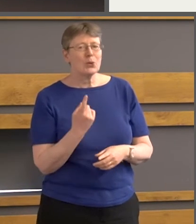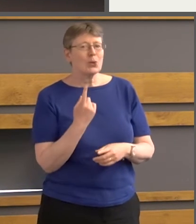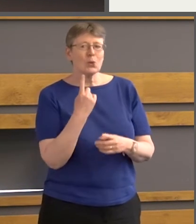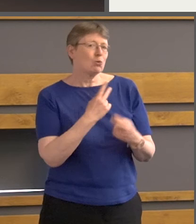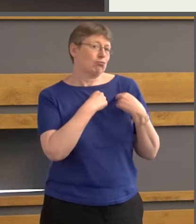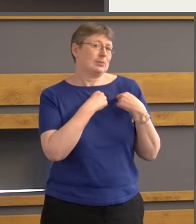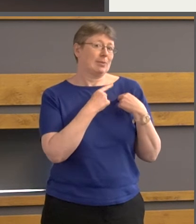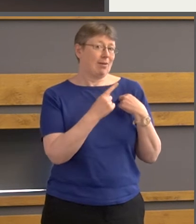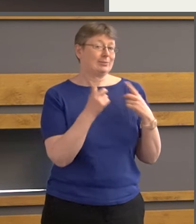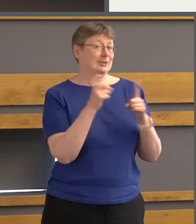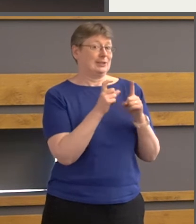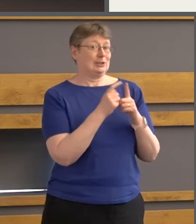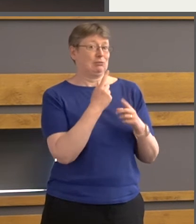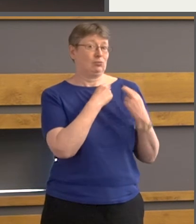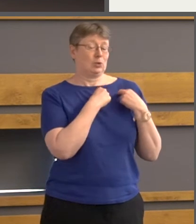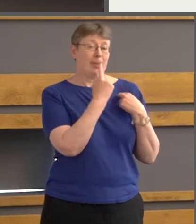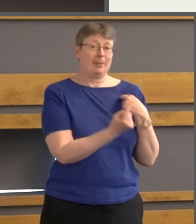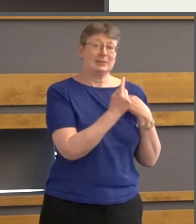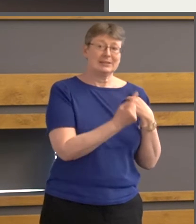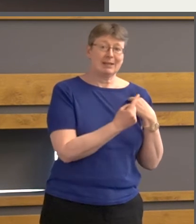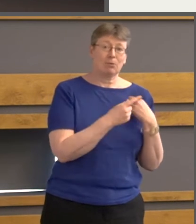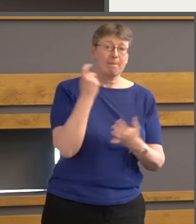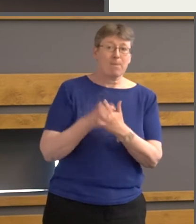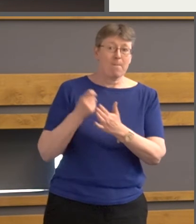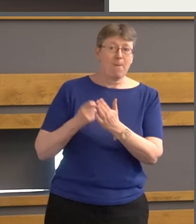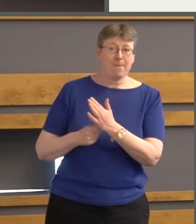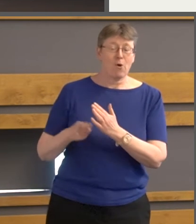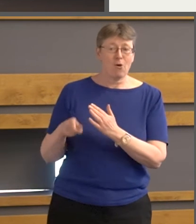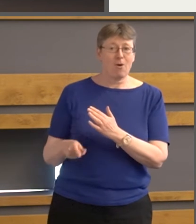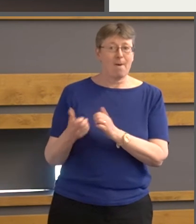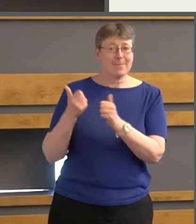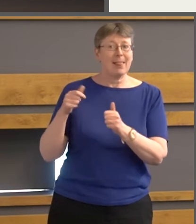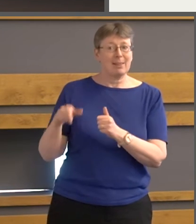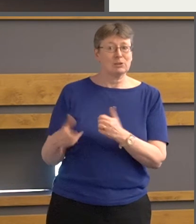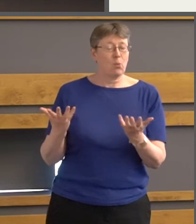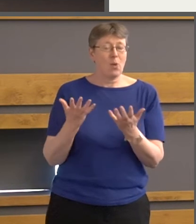The Dundonians themselves who bought up mills, found it easier, cheaper